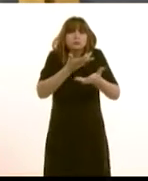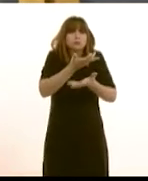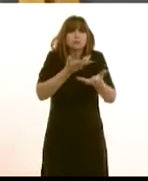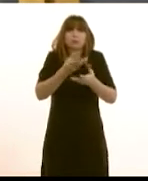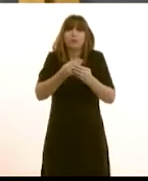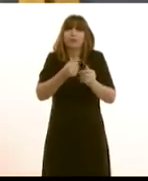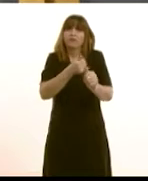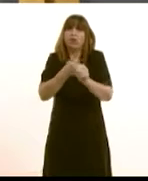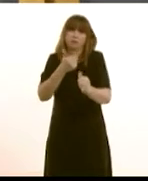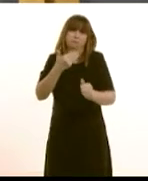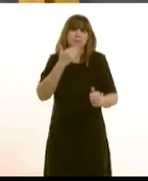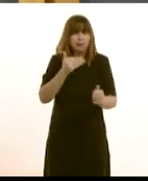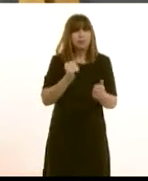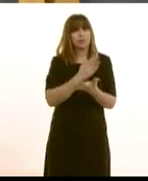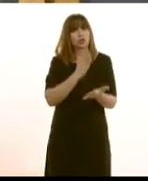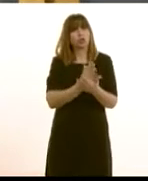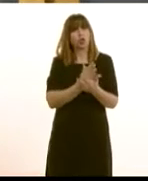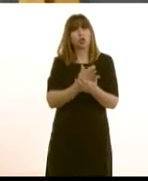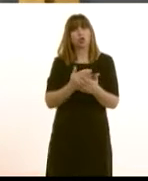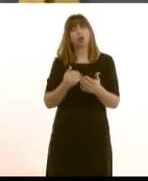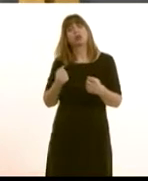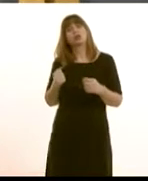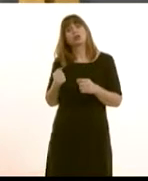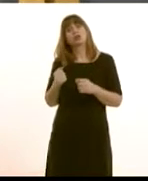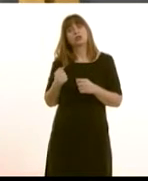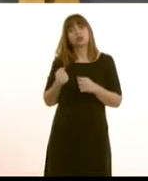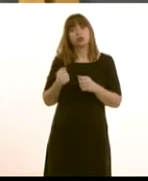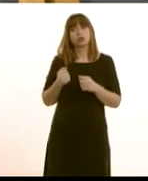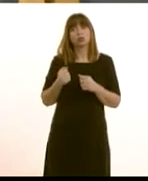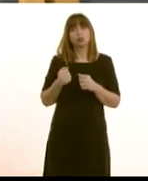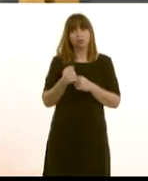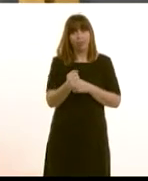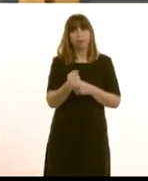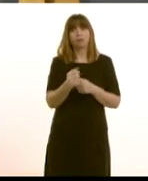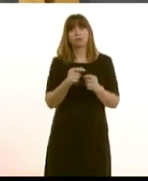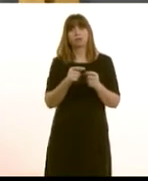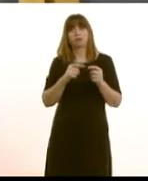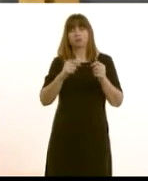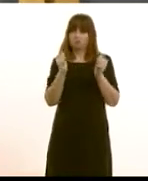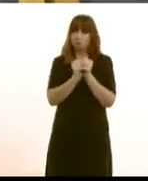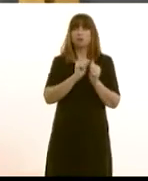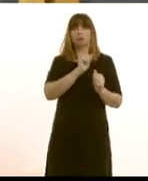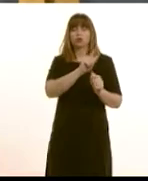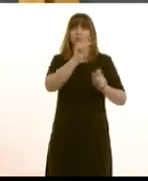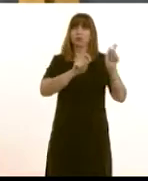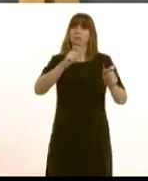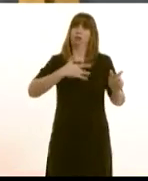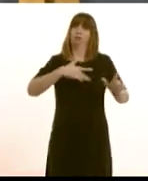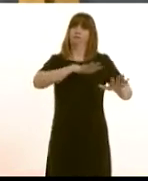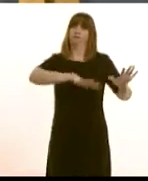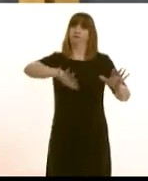or give precedence to, the passengers, but also provide a commitment that direct services